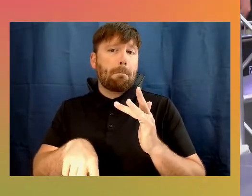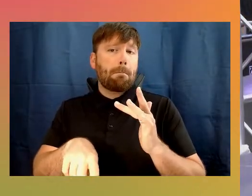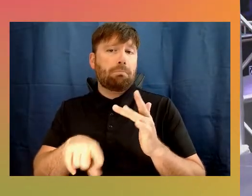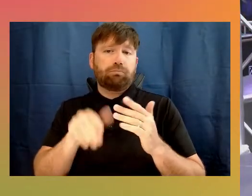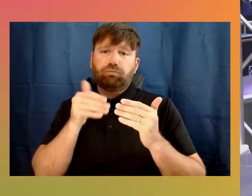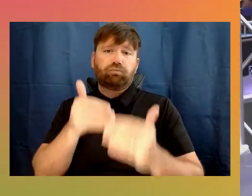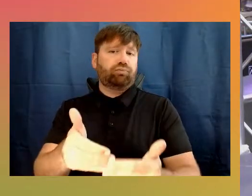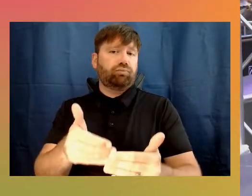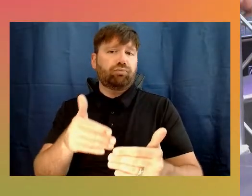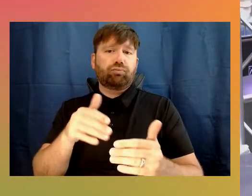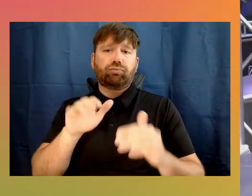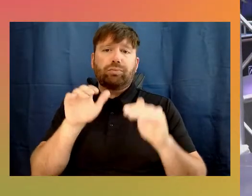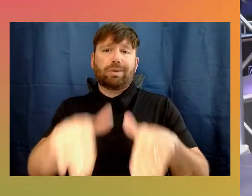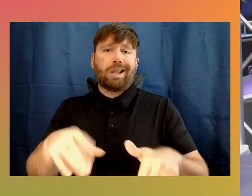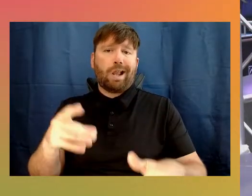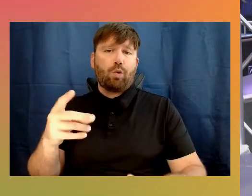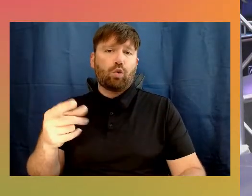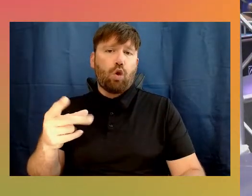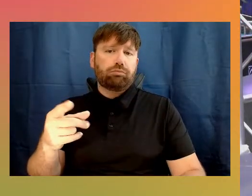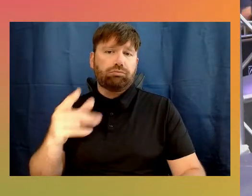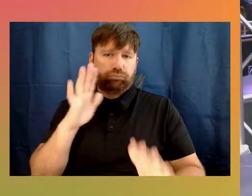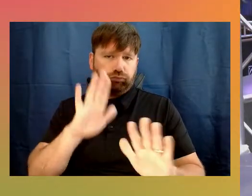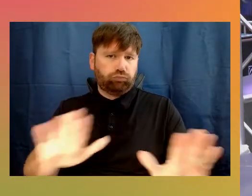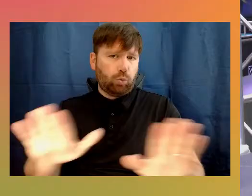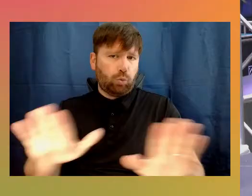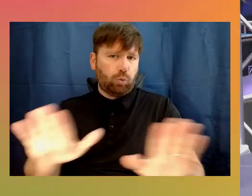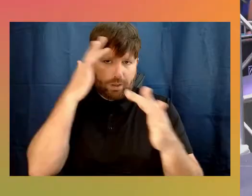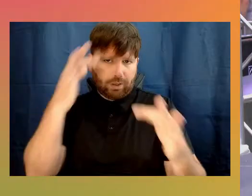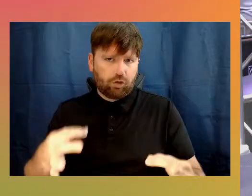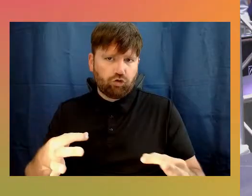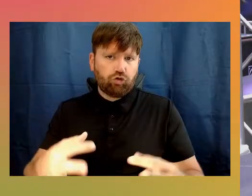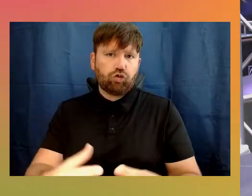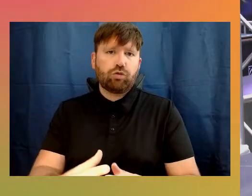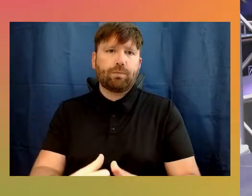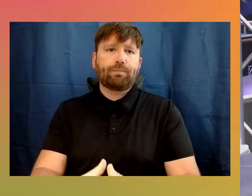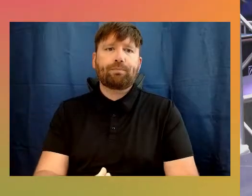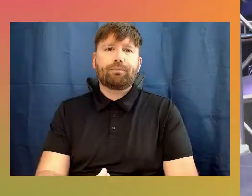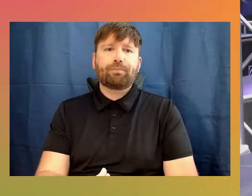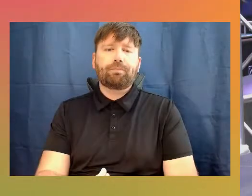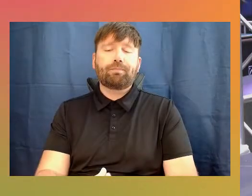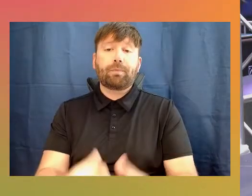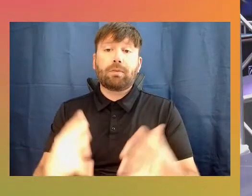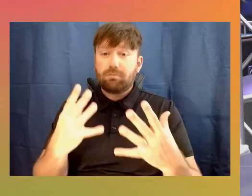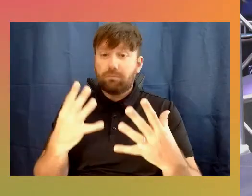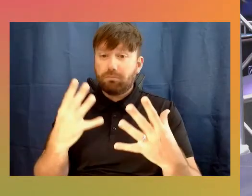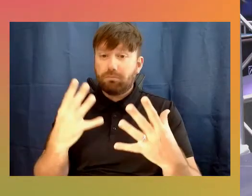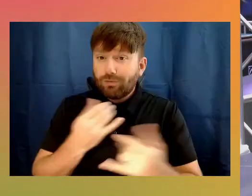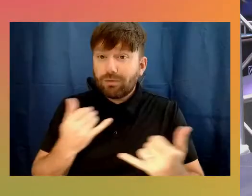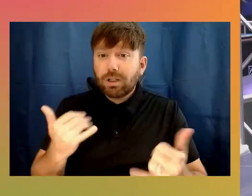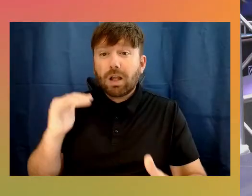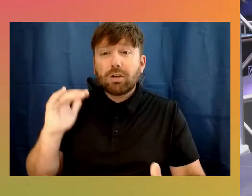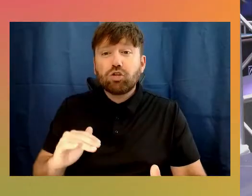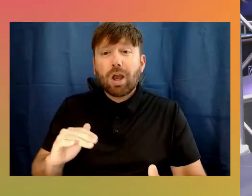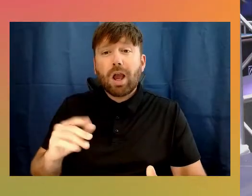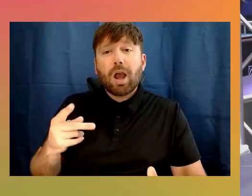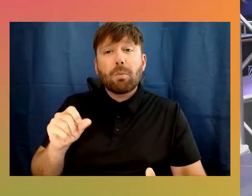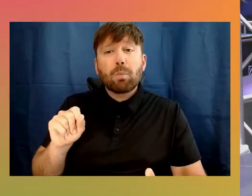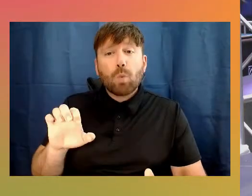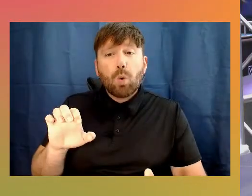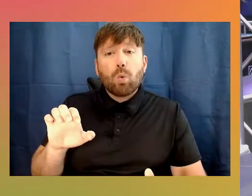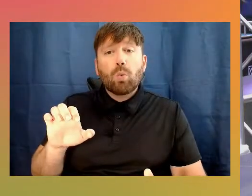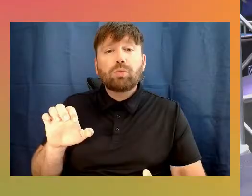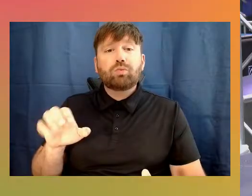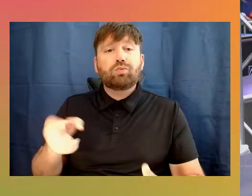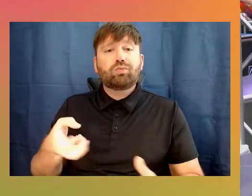STRAIGHT TO DOWN DOG.